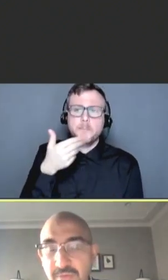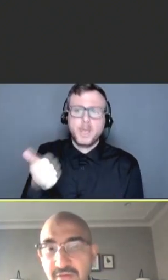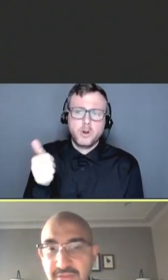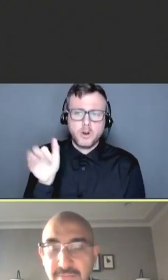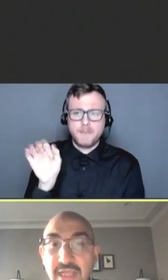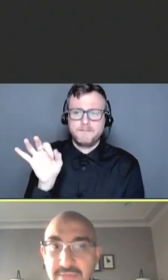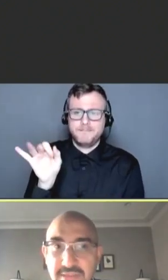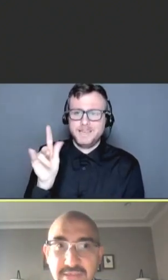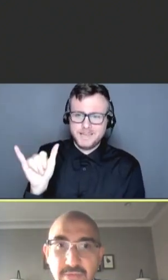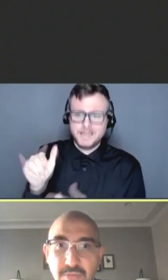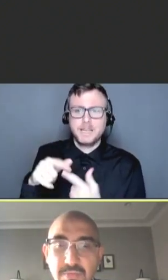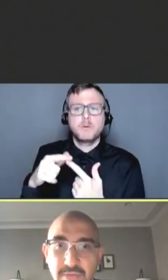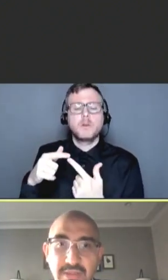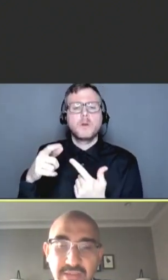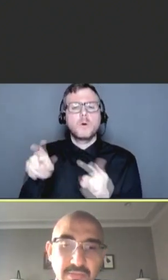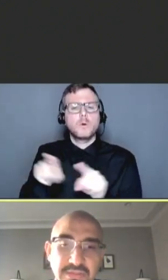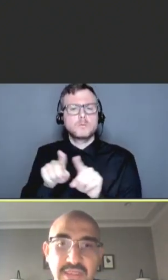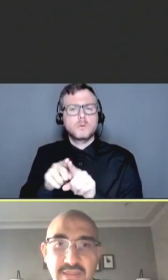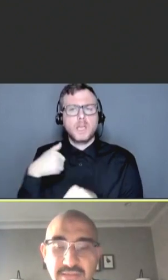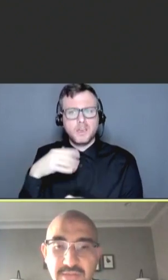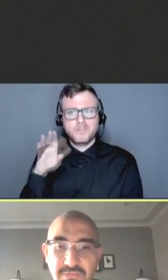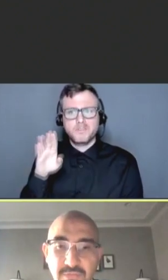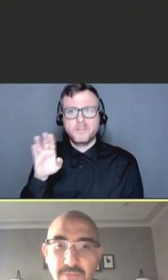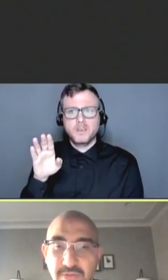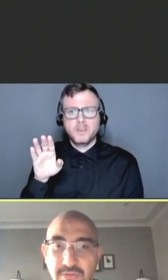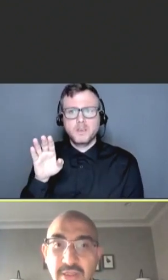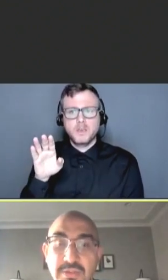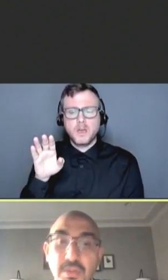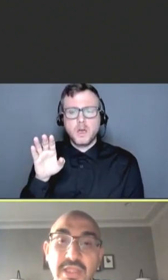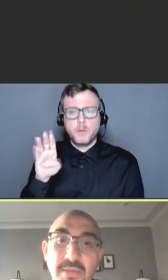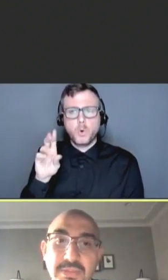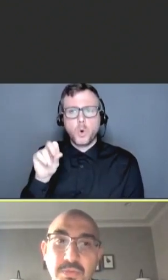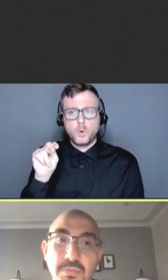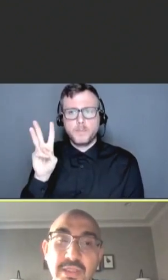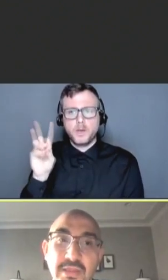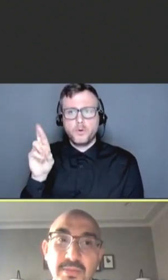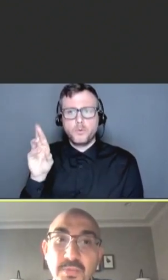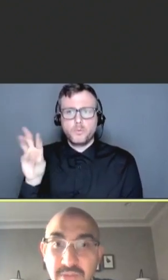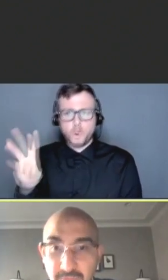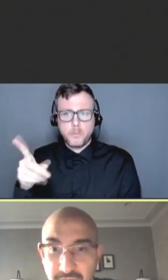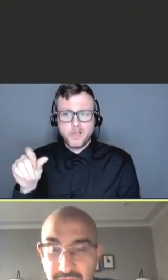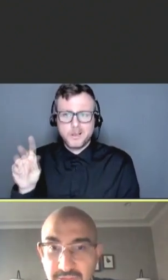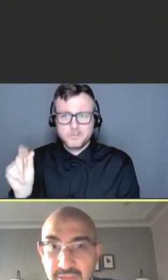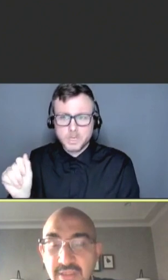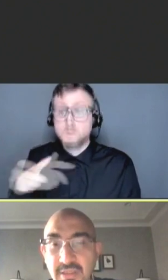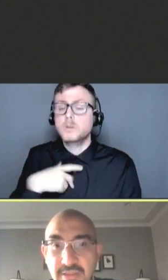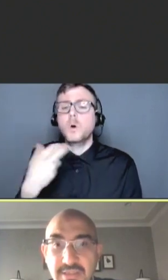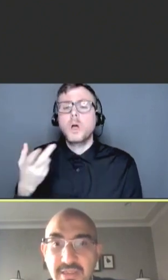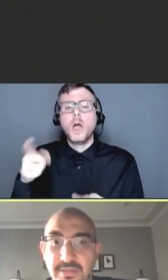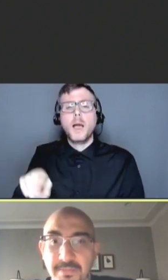have these plasma cells in our bone marrow that can maintain the antibodies for a long period. So what happens when you get the booster immunization? Next slide.